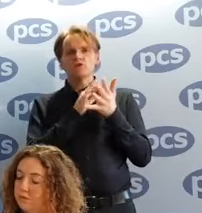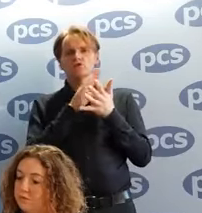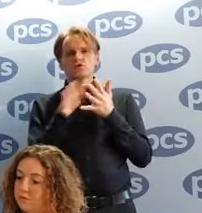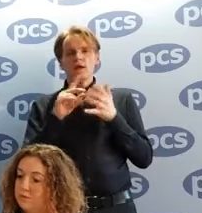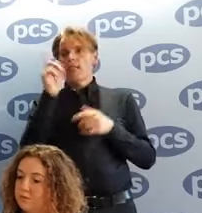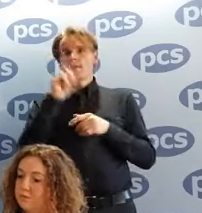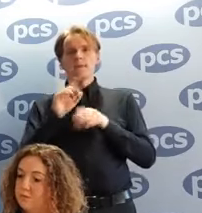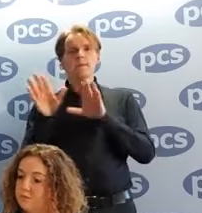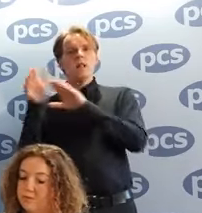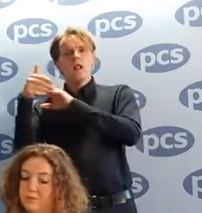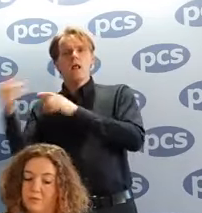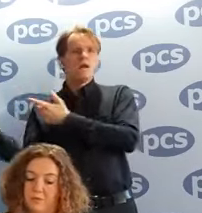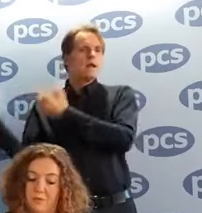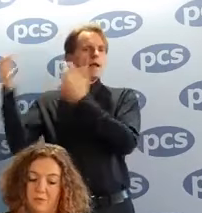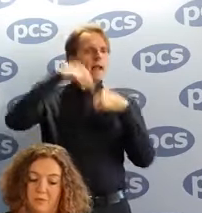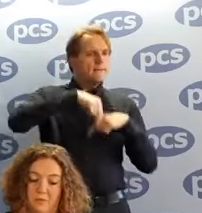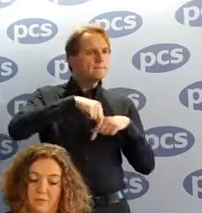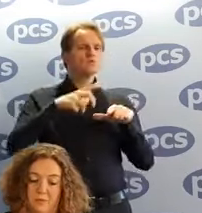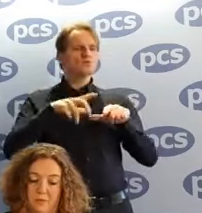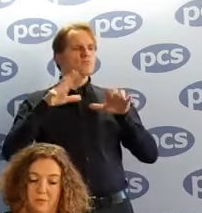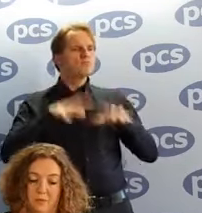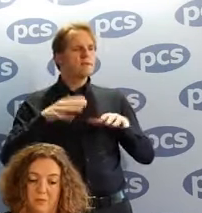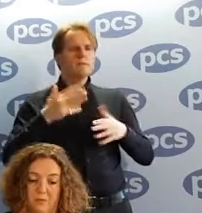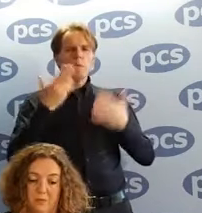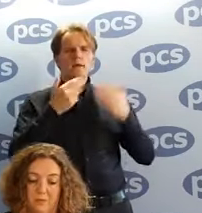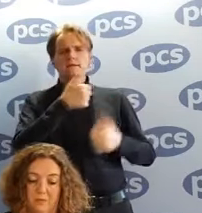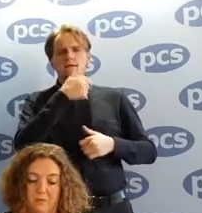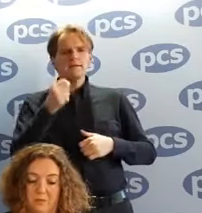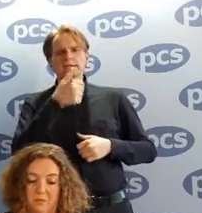who've been deported from this country by a nasty government who then